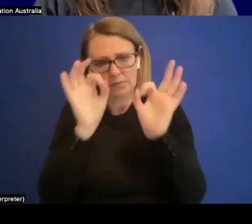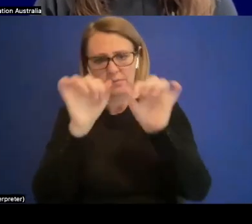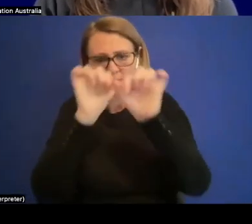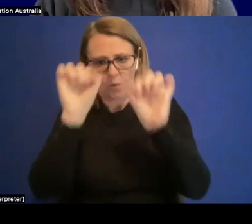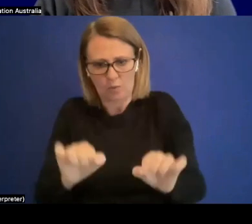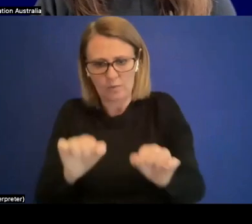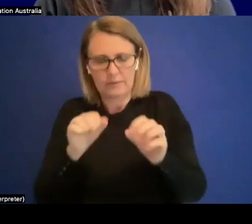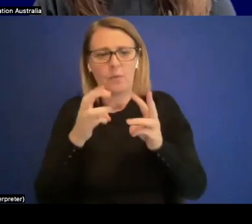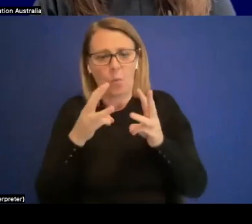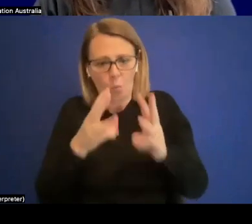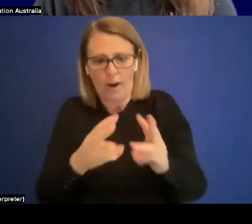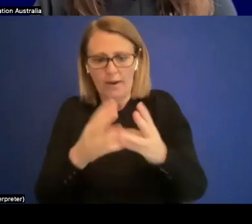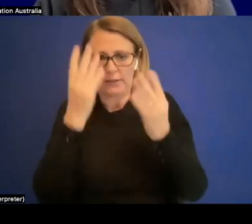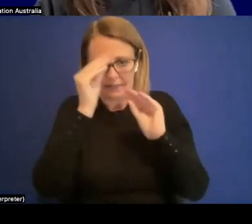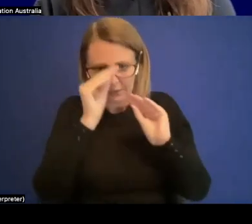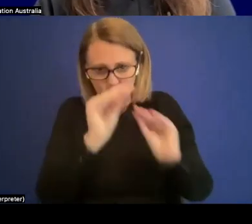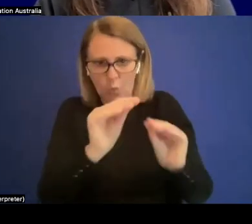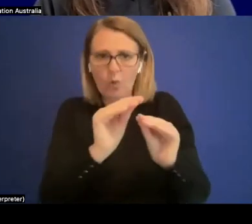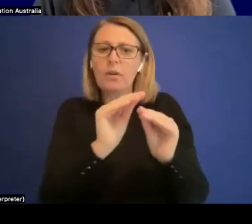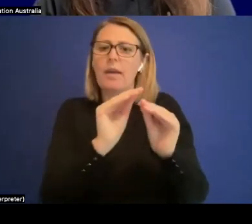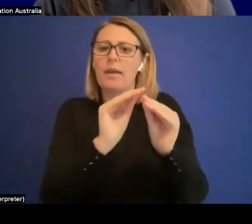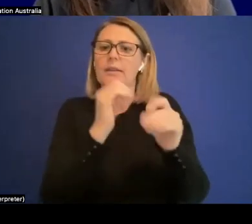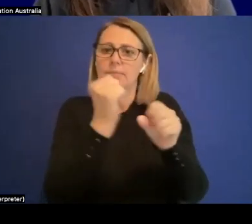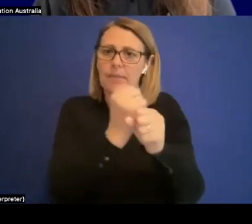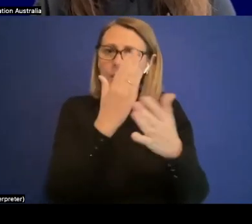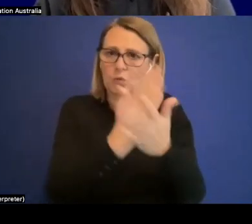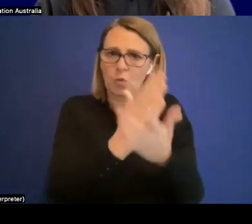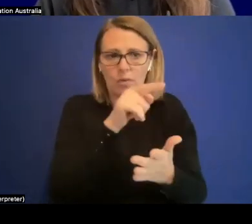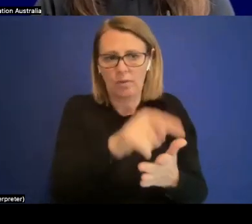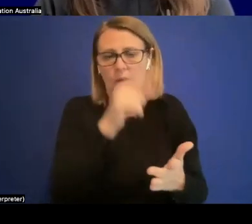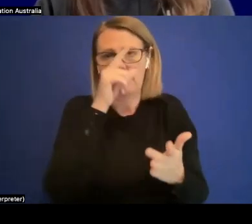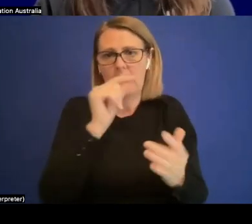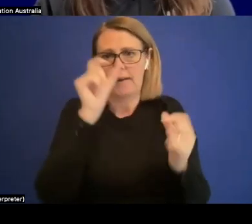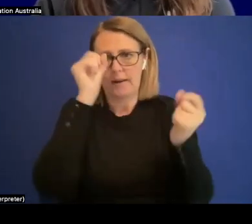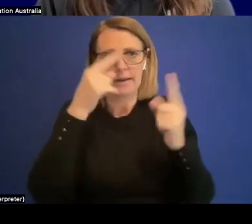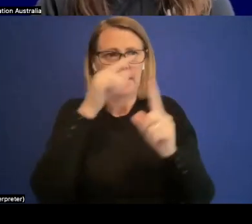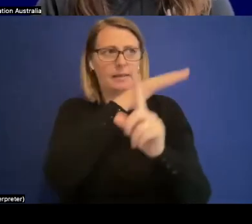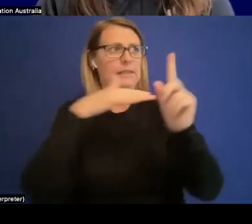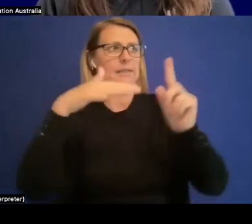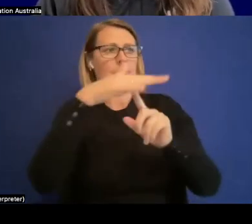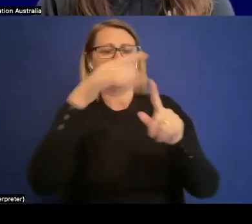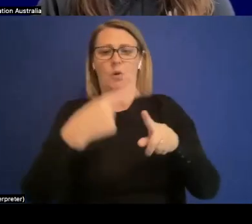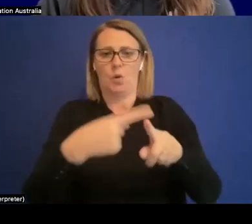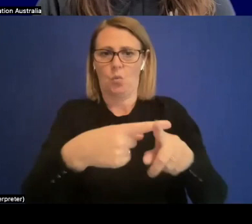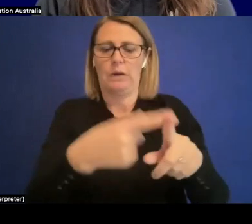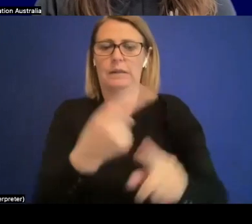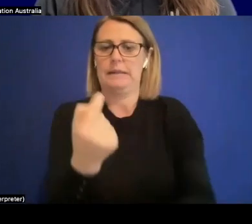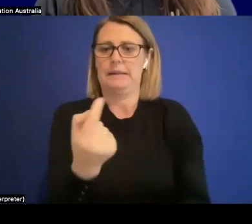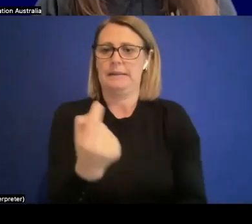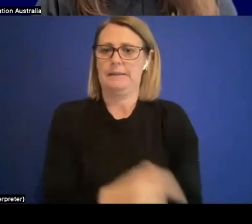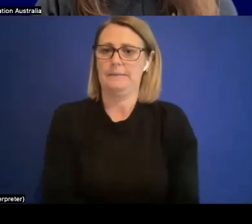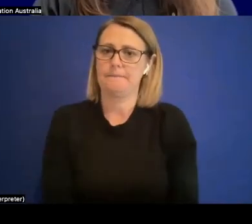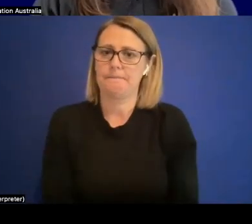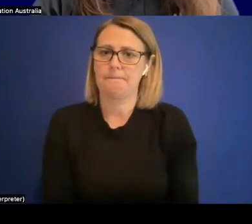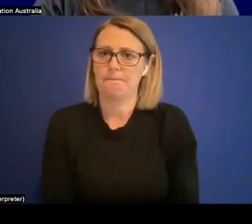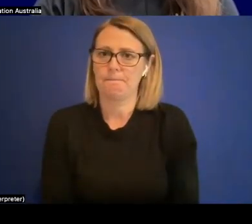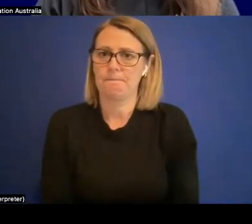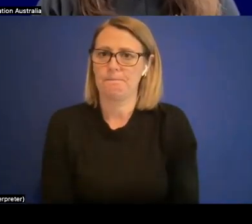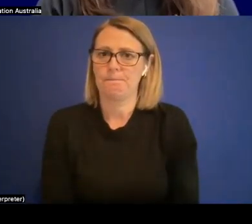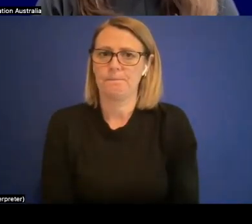that can help the person understand their space quickly and efficiently and use those skills in